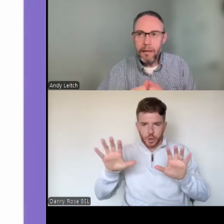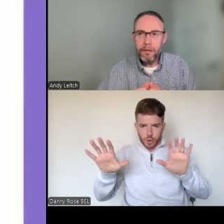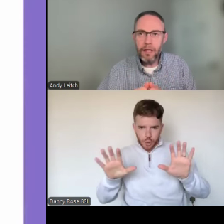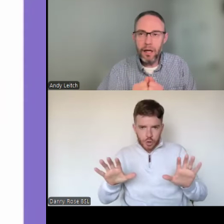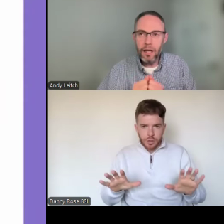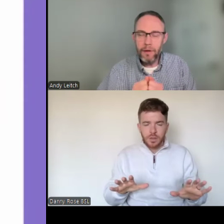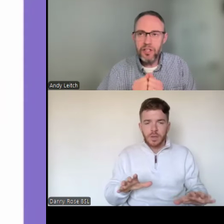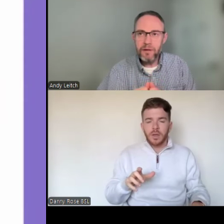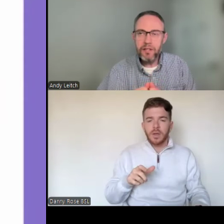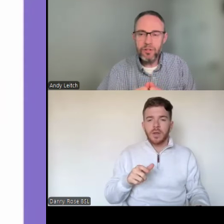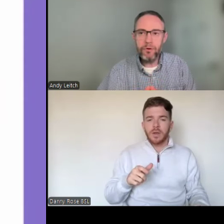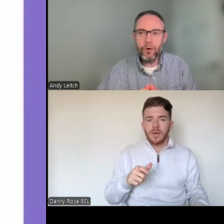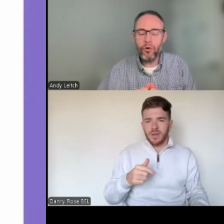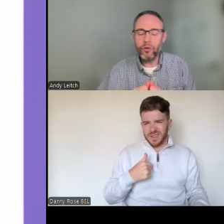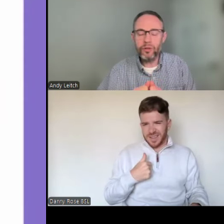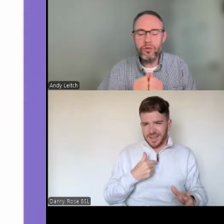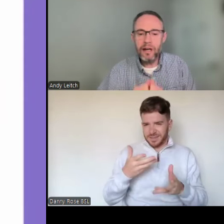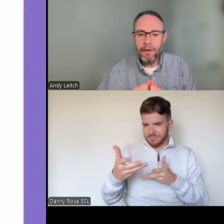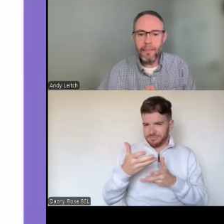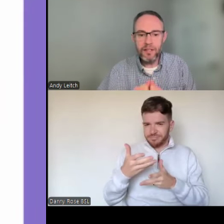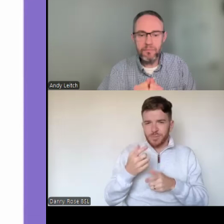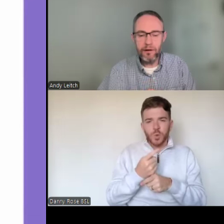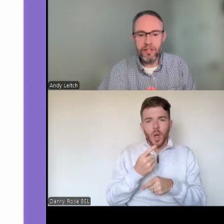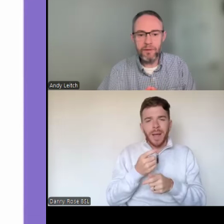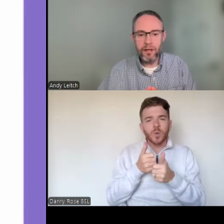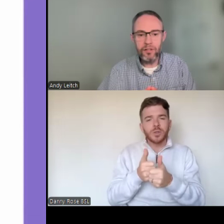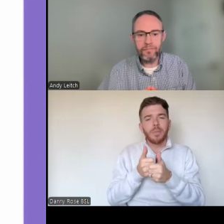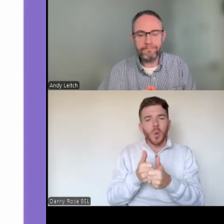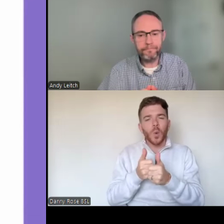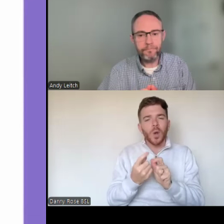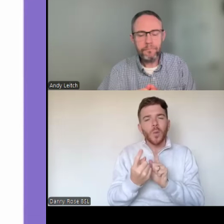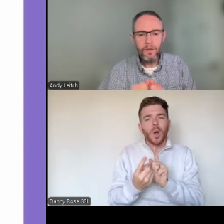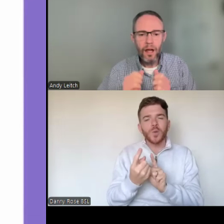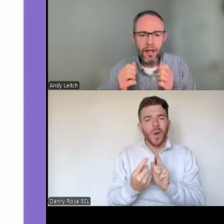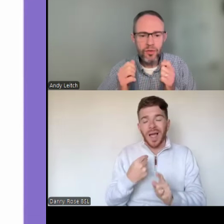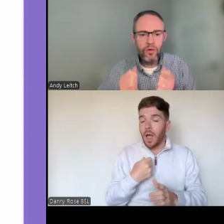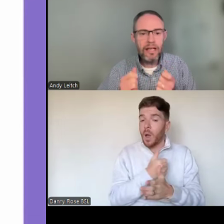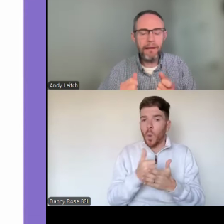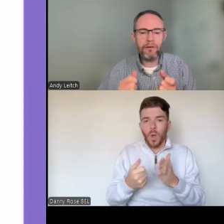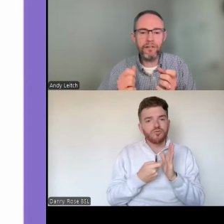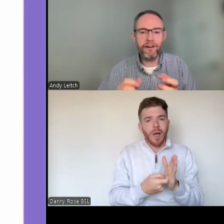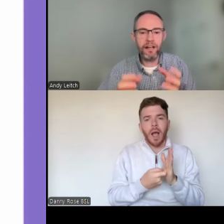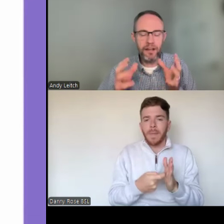People I speak to on support calls, I always recommend this process because it's really about defining